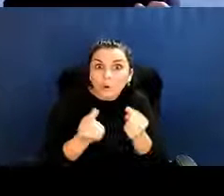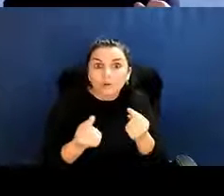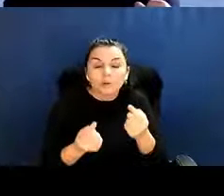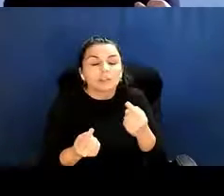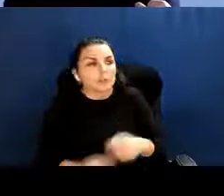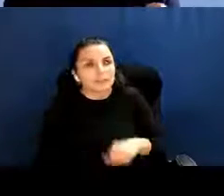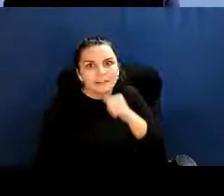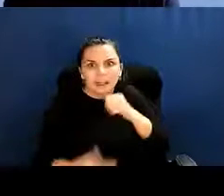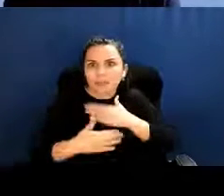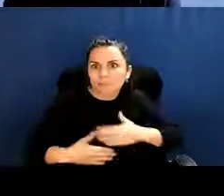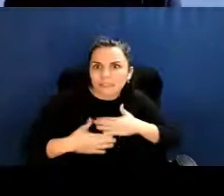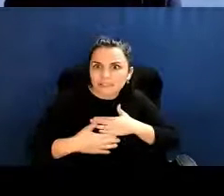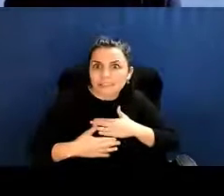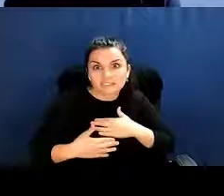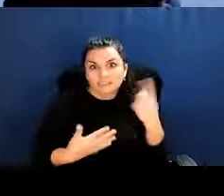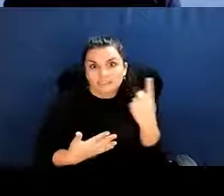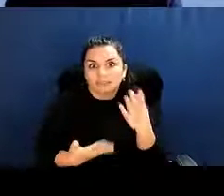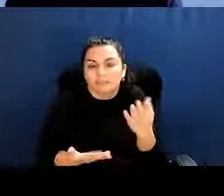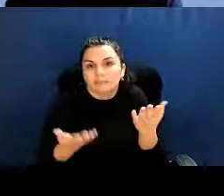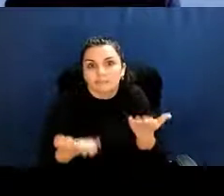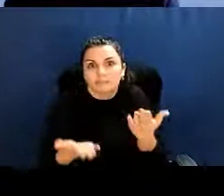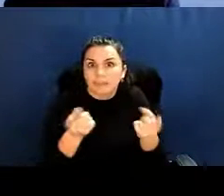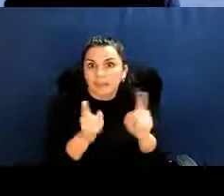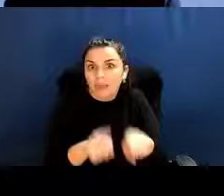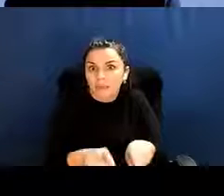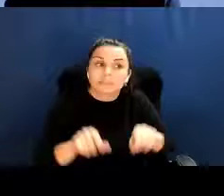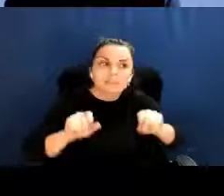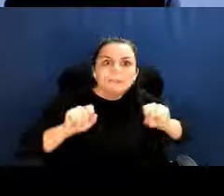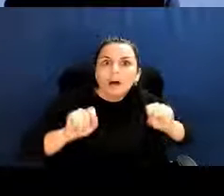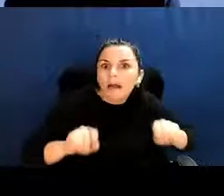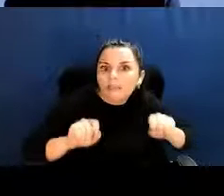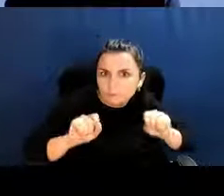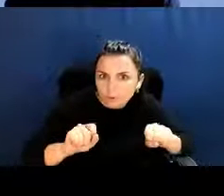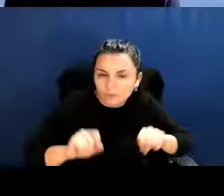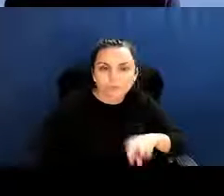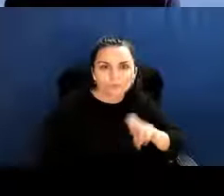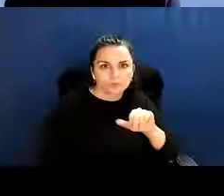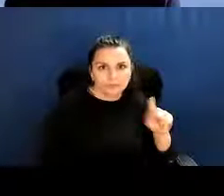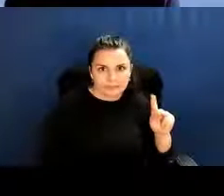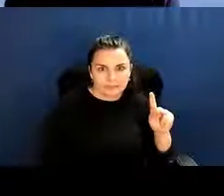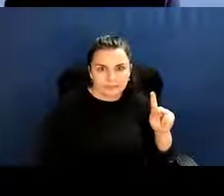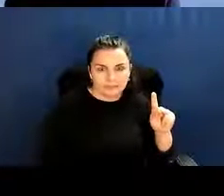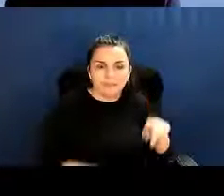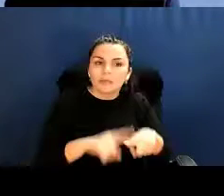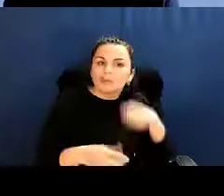and note that the idea of potentiality is built into this notion of risk.